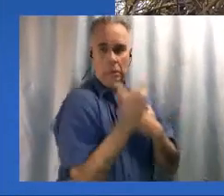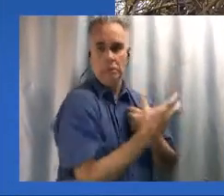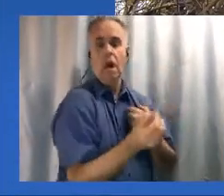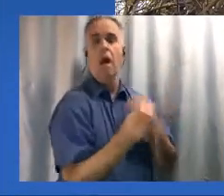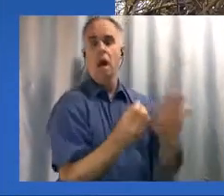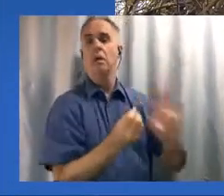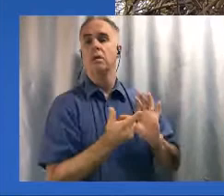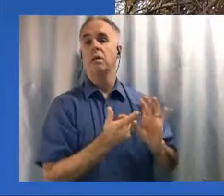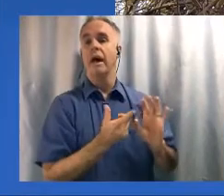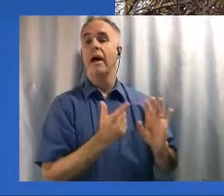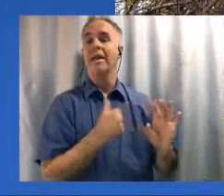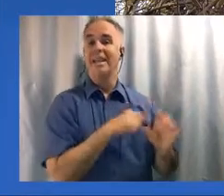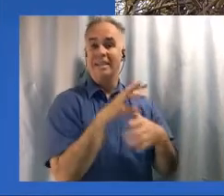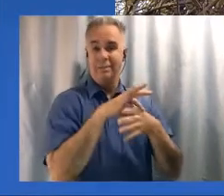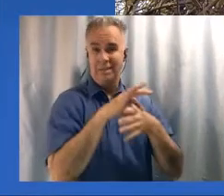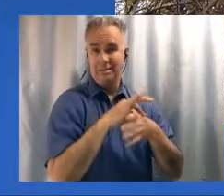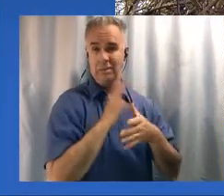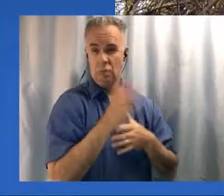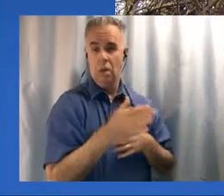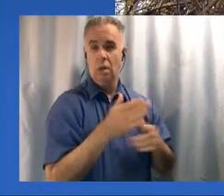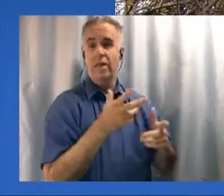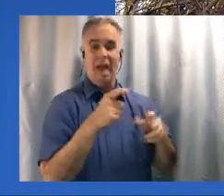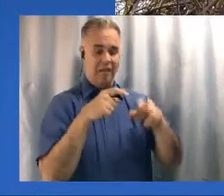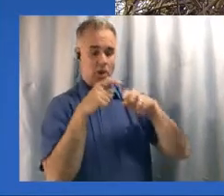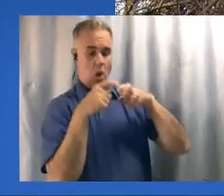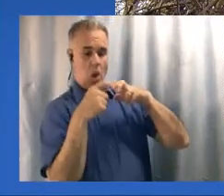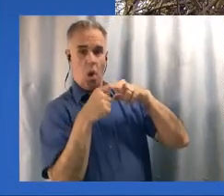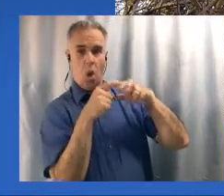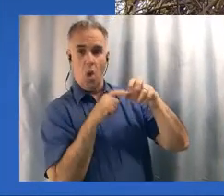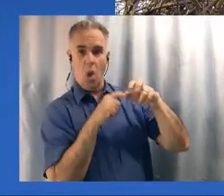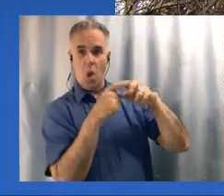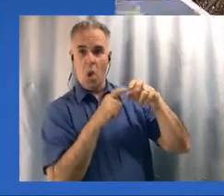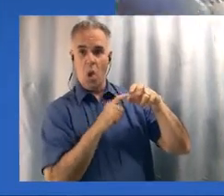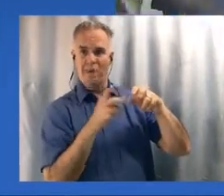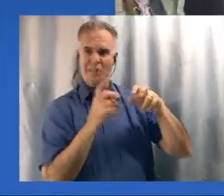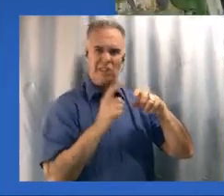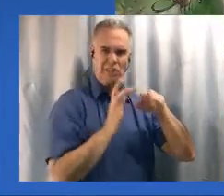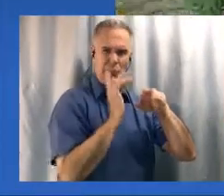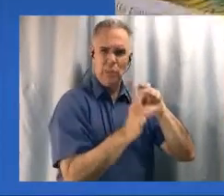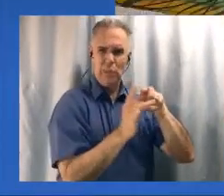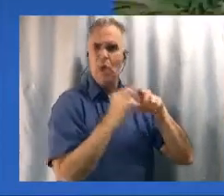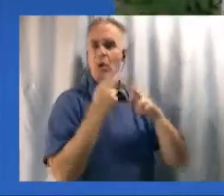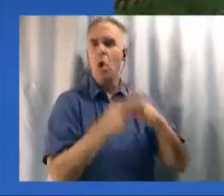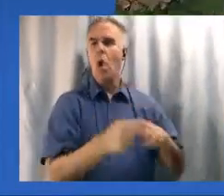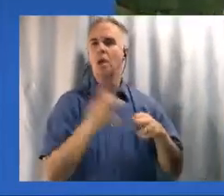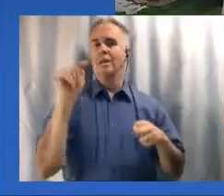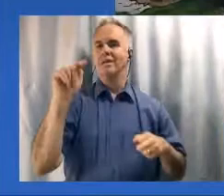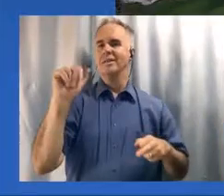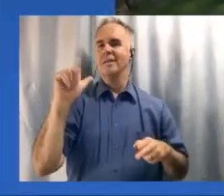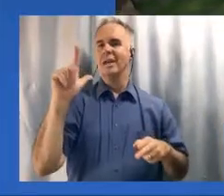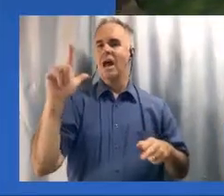They grab their prey with claws called talons that are very sharp.